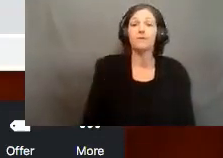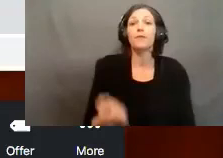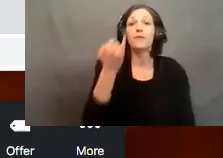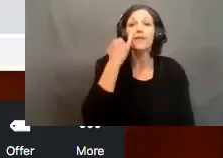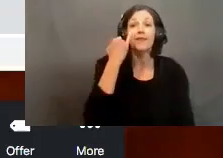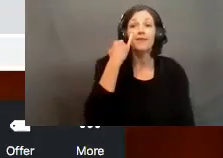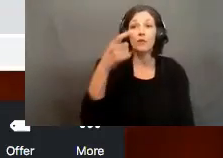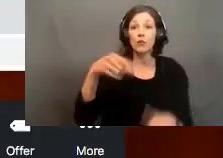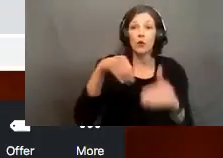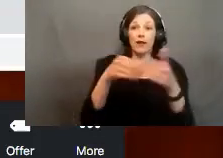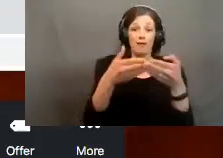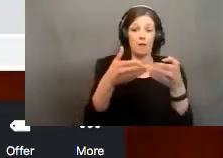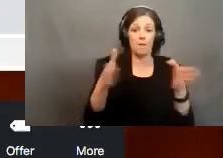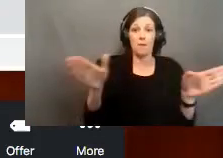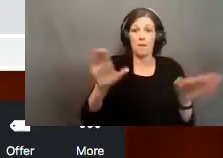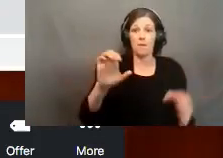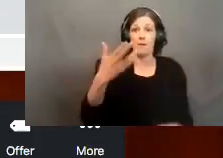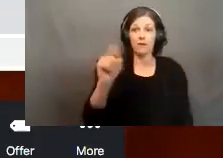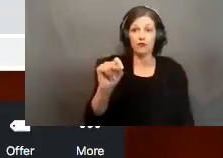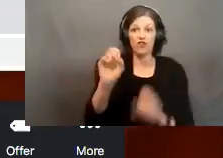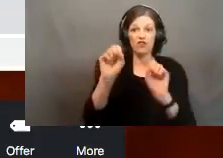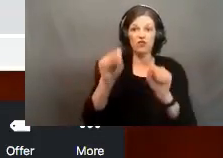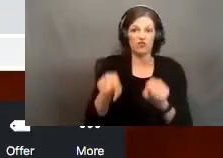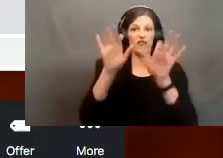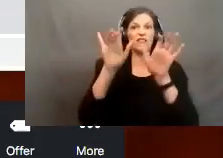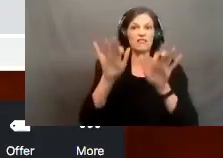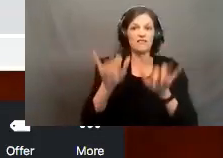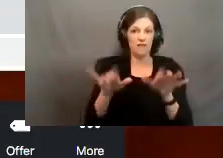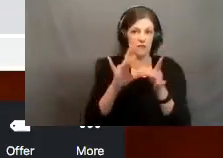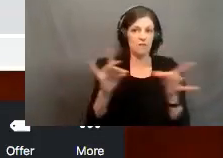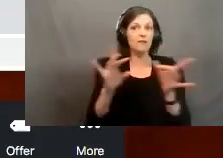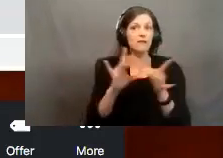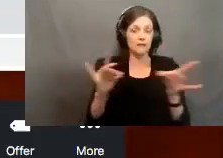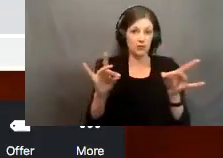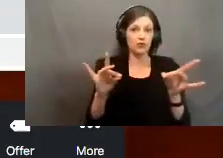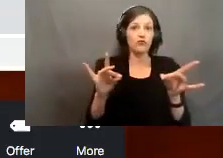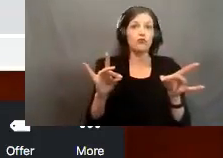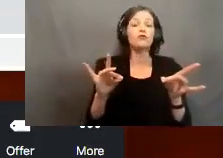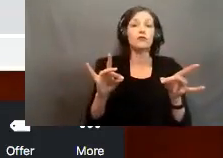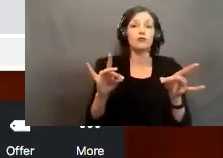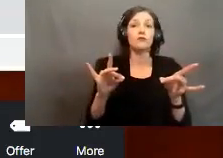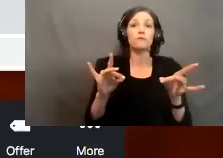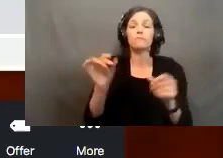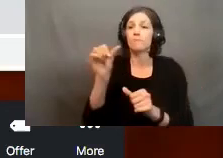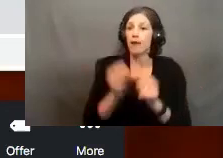chat you can type a message here . 12:39:09 And everyone will see it.